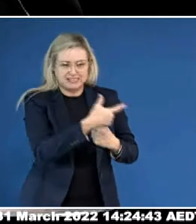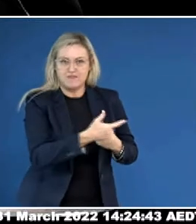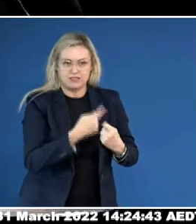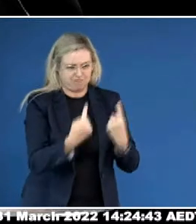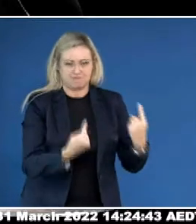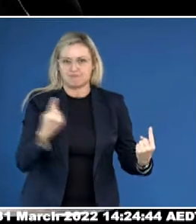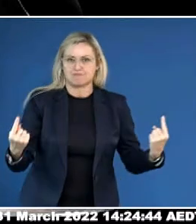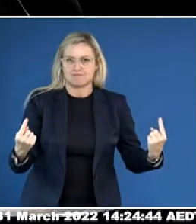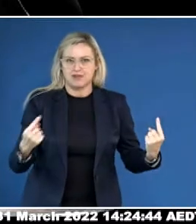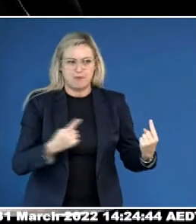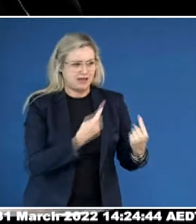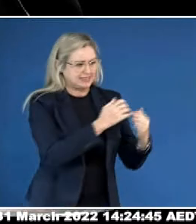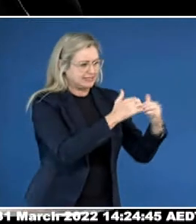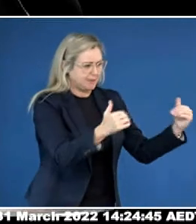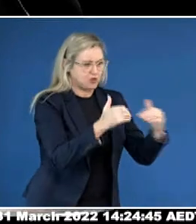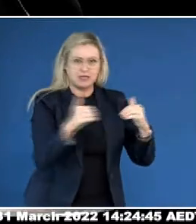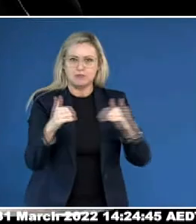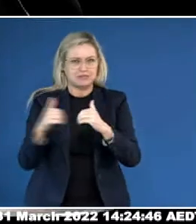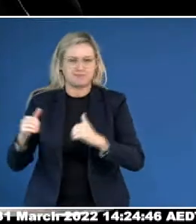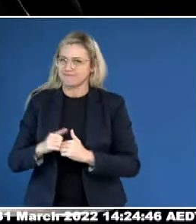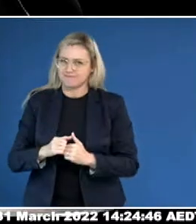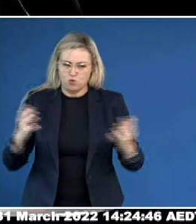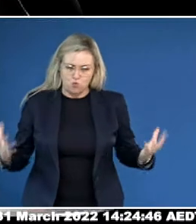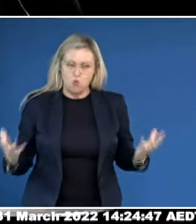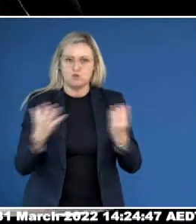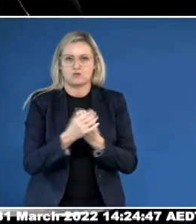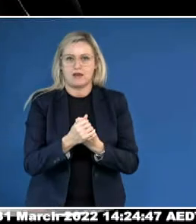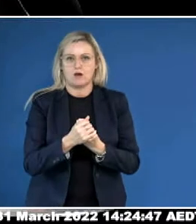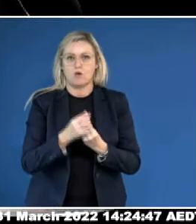Each one of these international human rights treaties we are a signatory to or a party to,